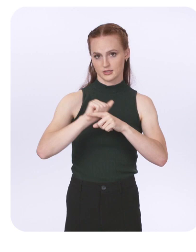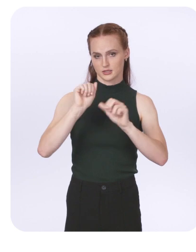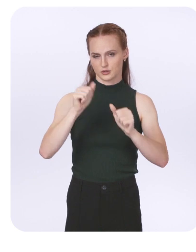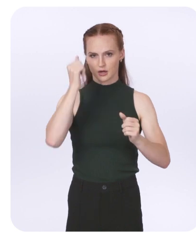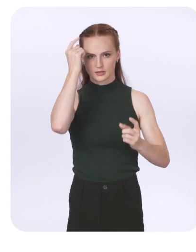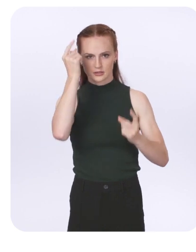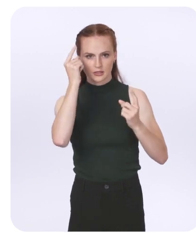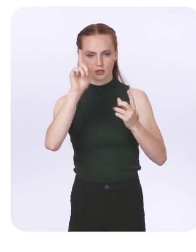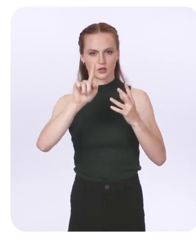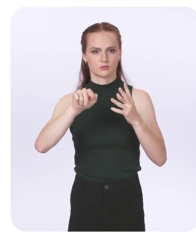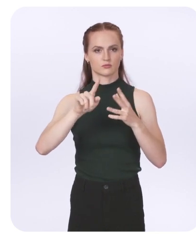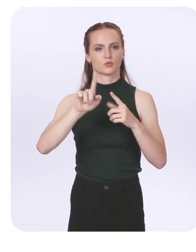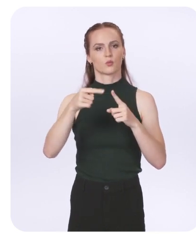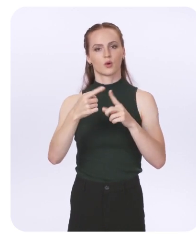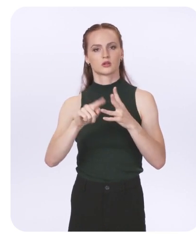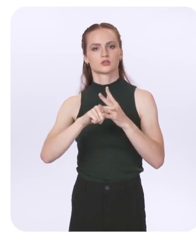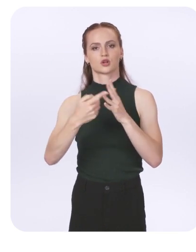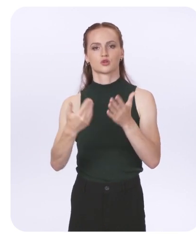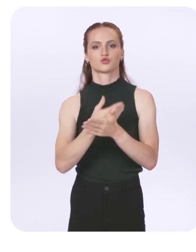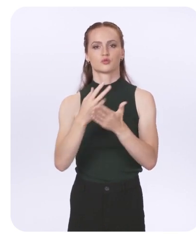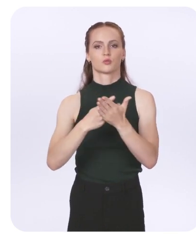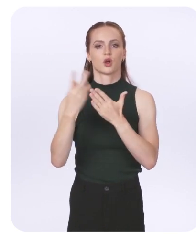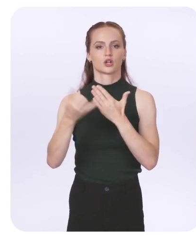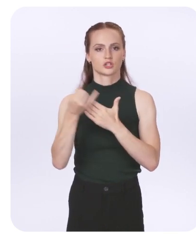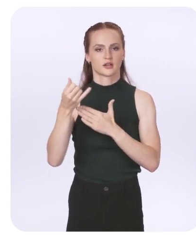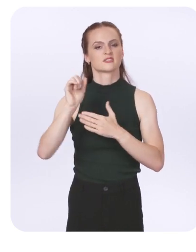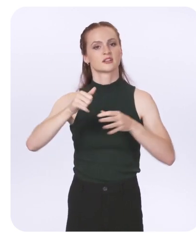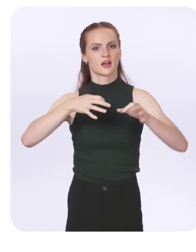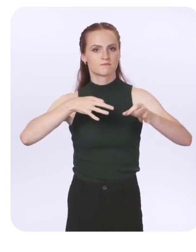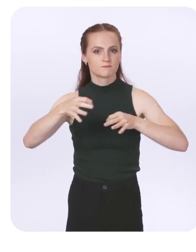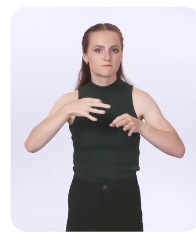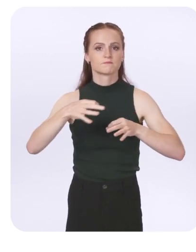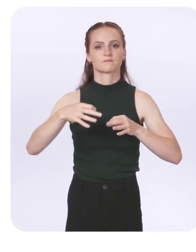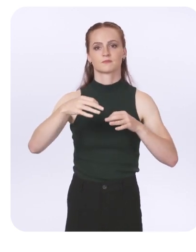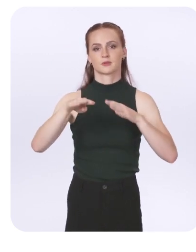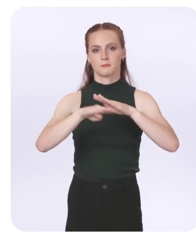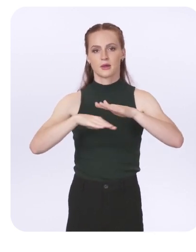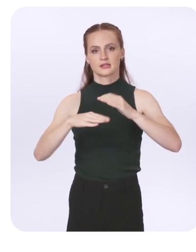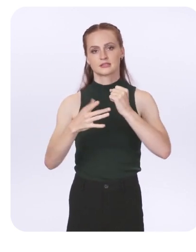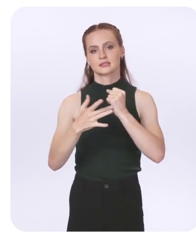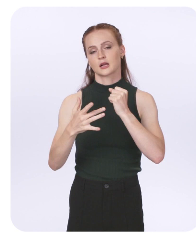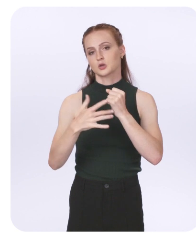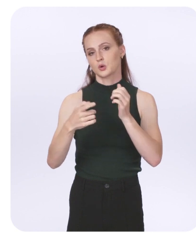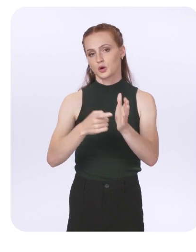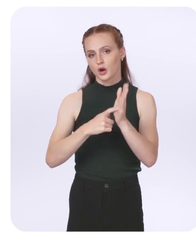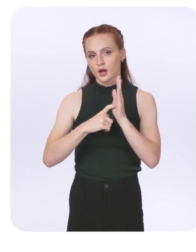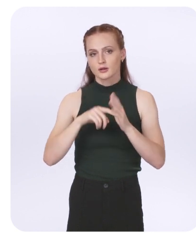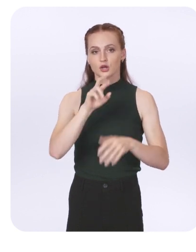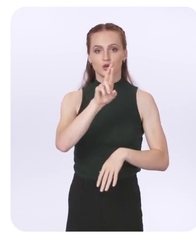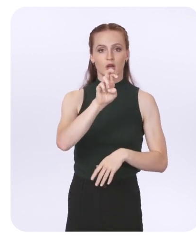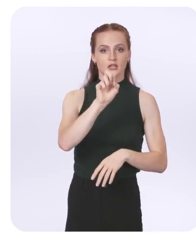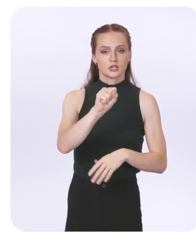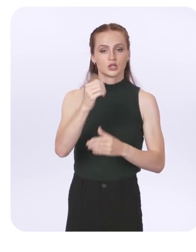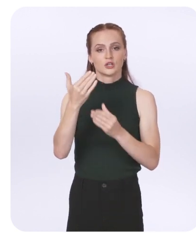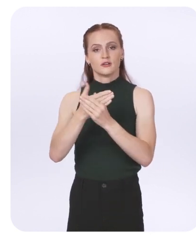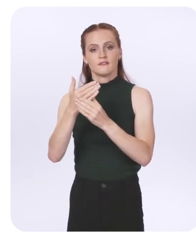the line, and the fact that it needs to fit three different display surfaces. Speaking of display surfaces,